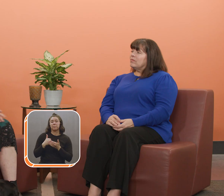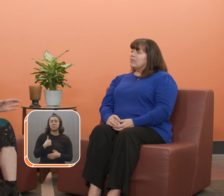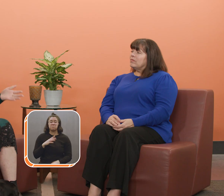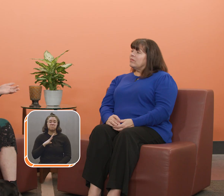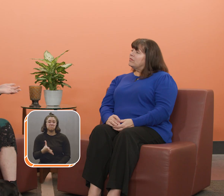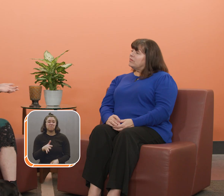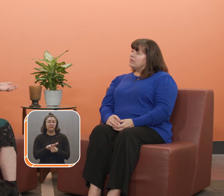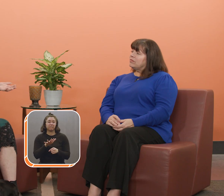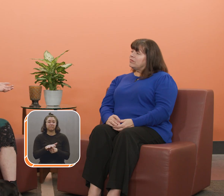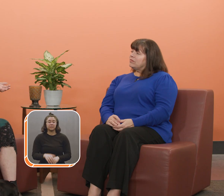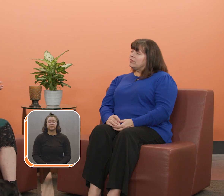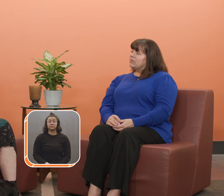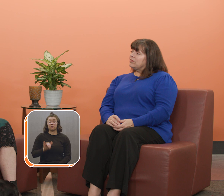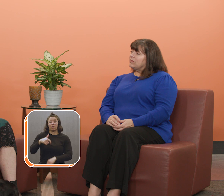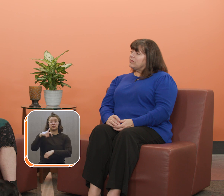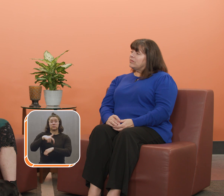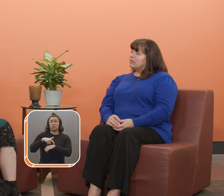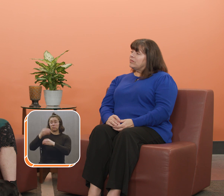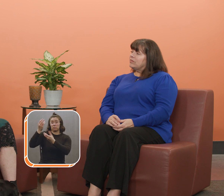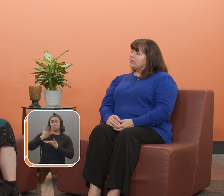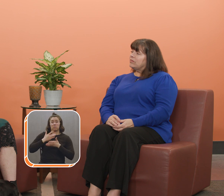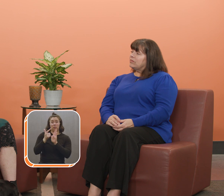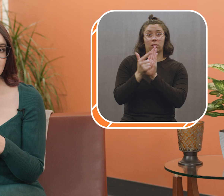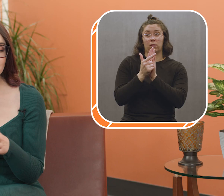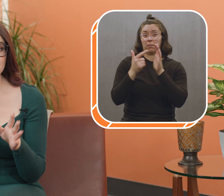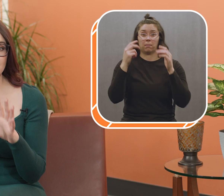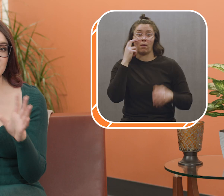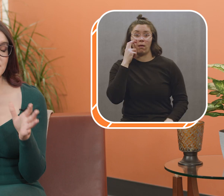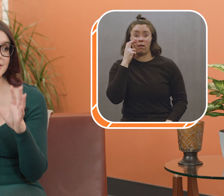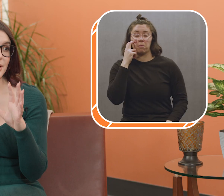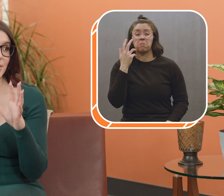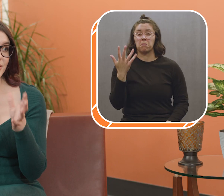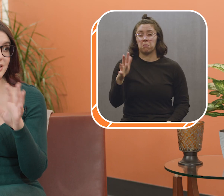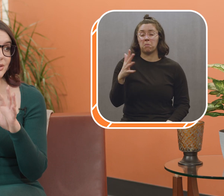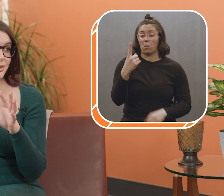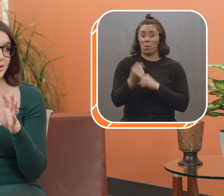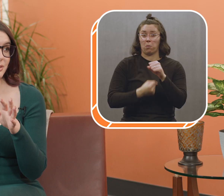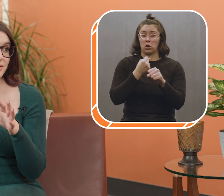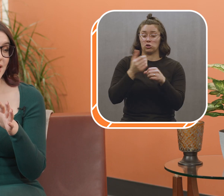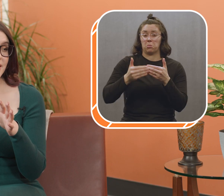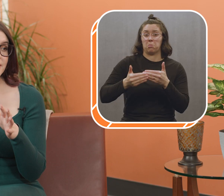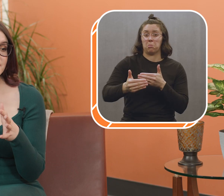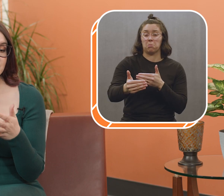But around the time that I was told I was legally blind, I would say within about a year or so of that